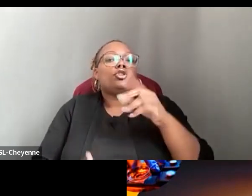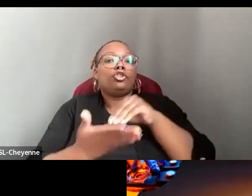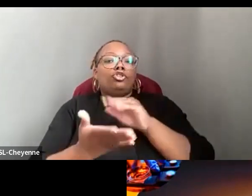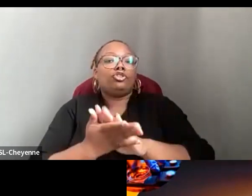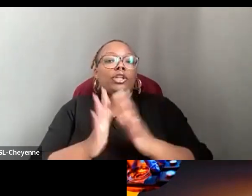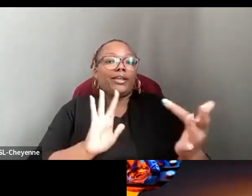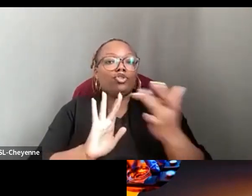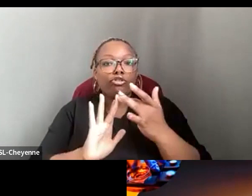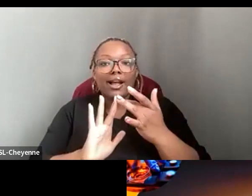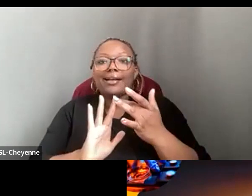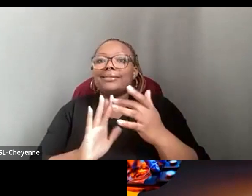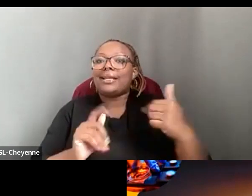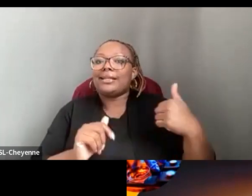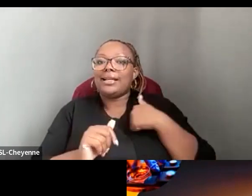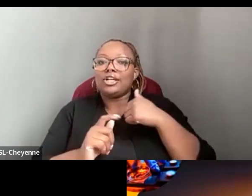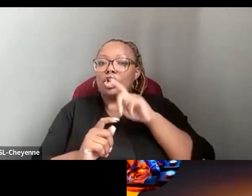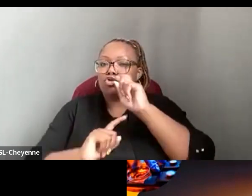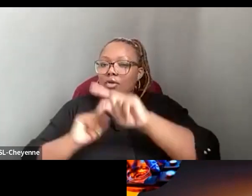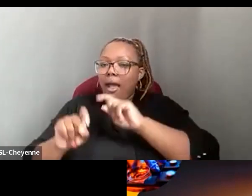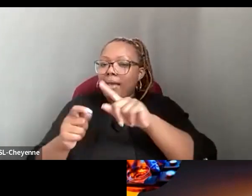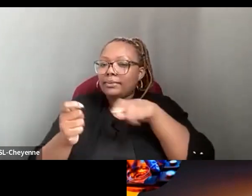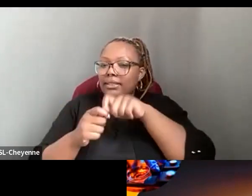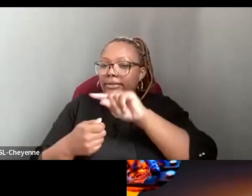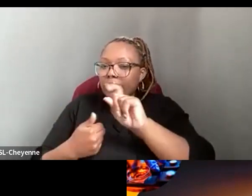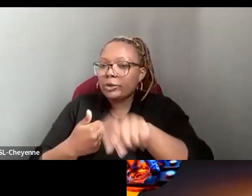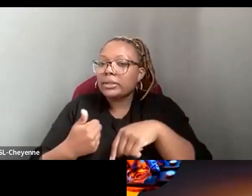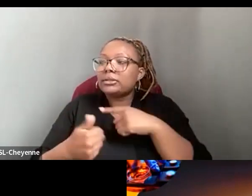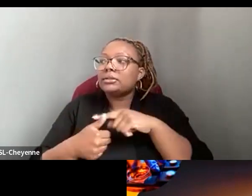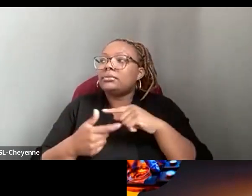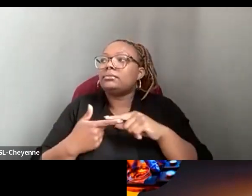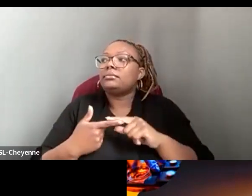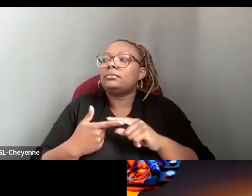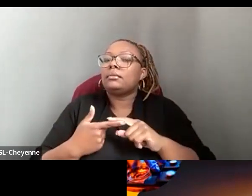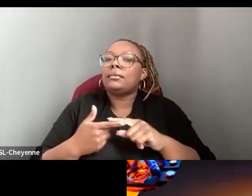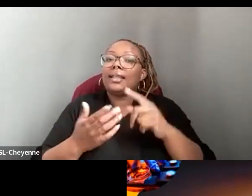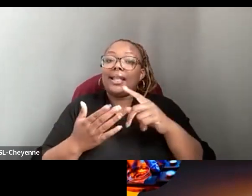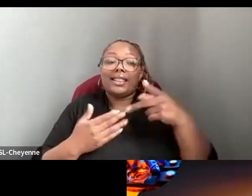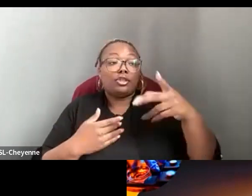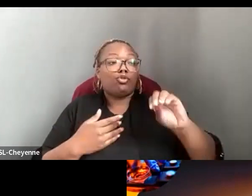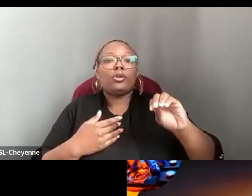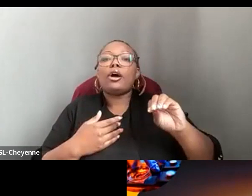and you asked specific questions, and that the program officer came back and said --